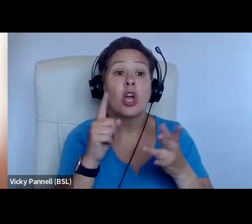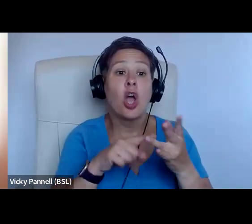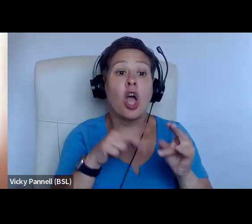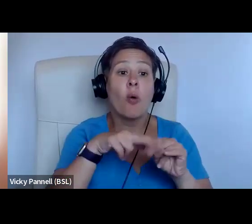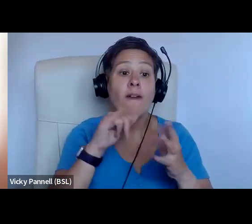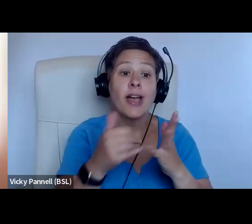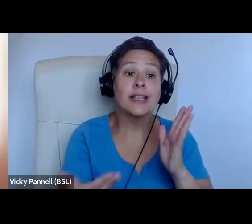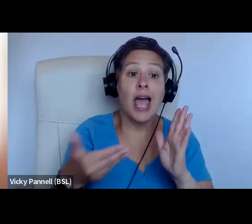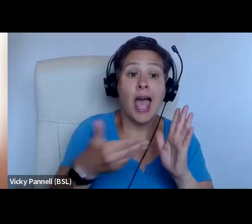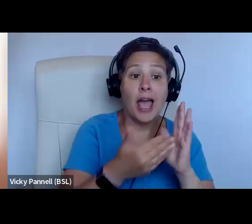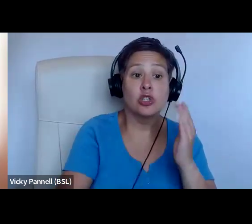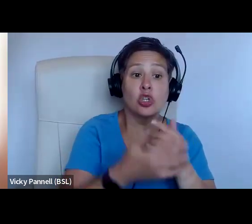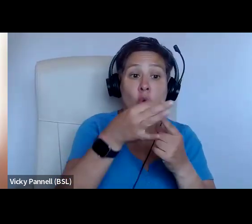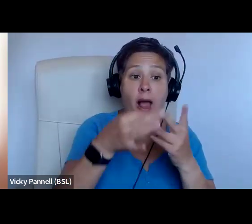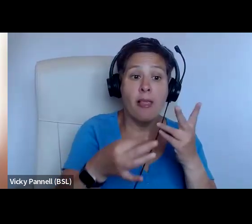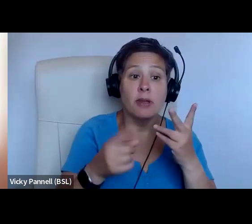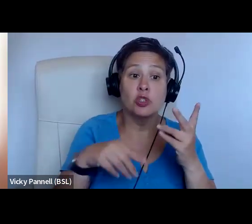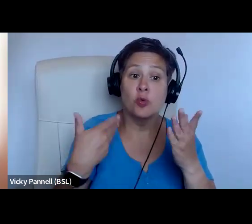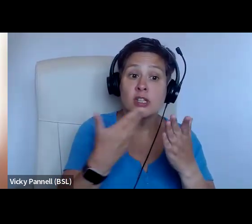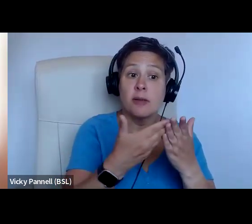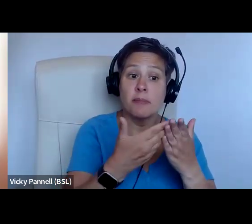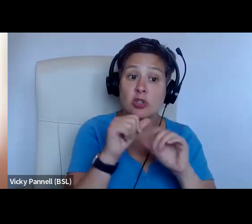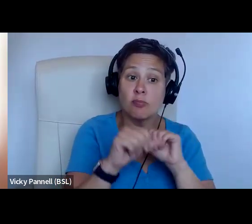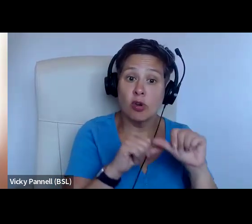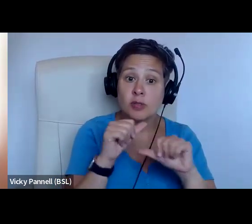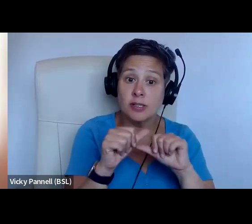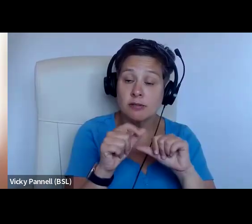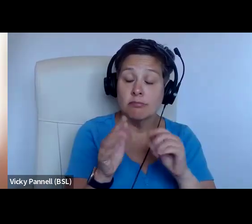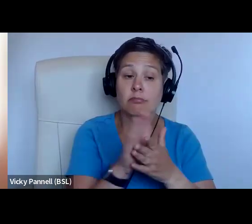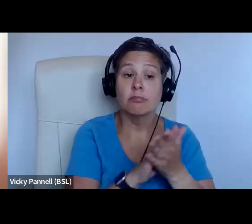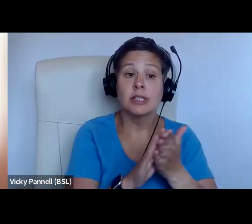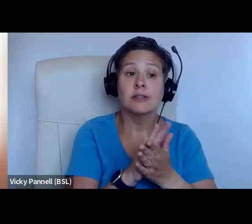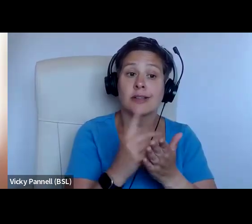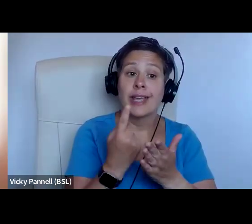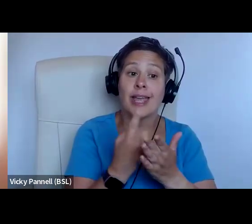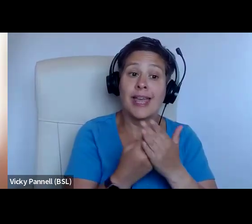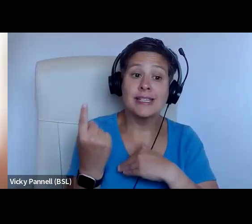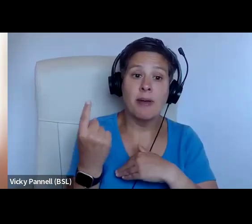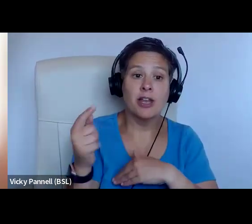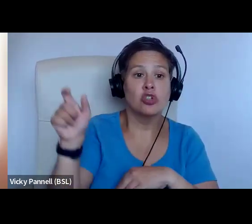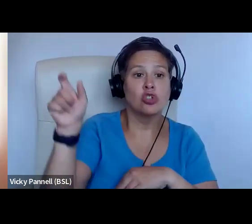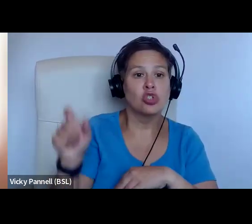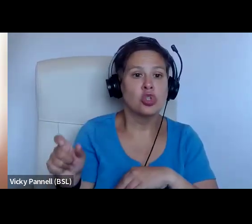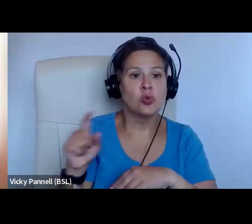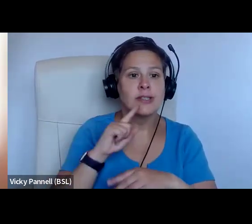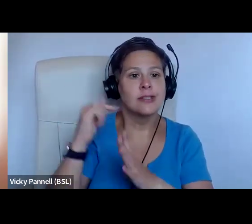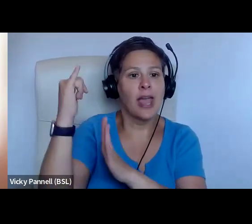reflection on the AP APP process and/or a commentary on the plan itself.